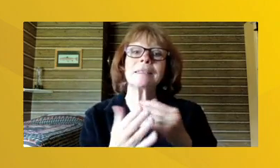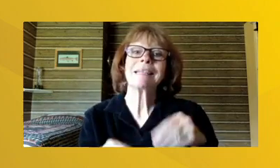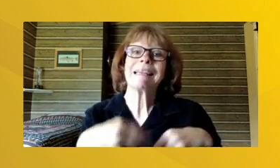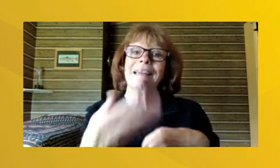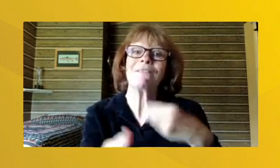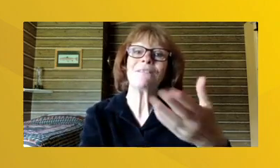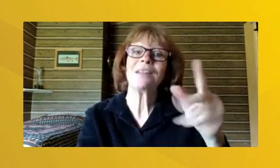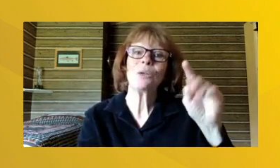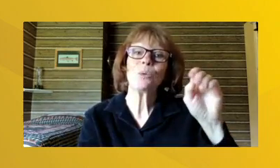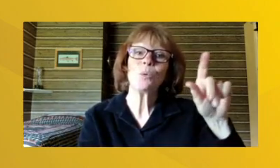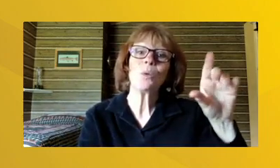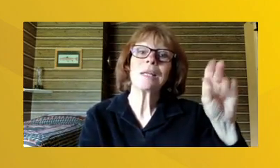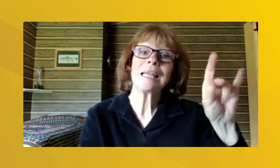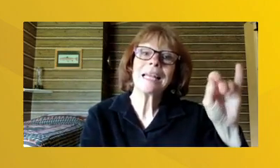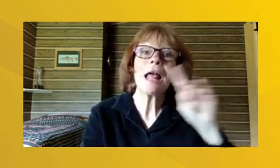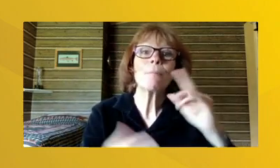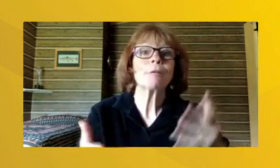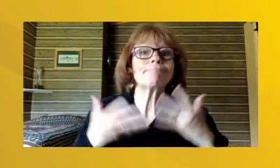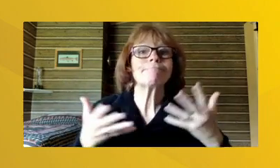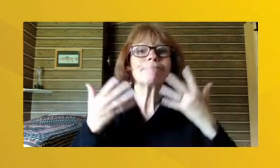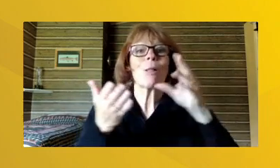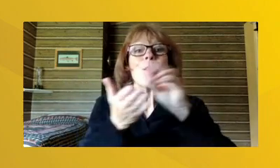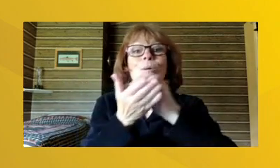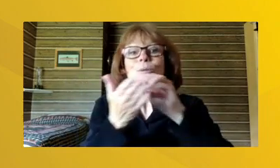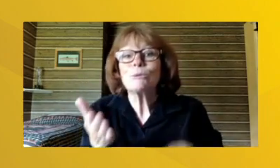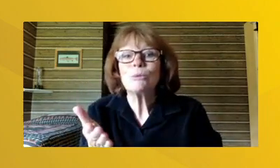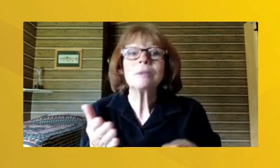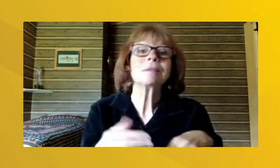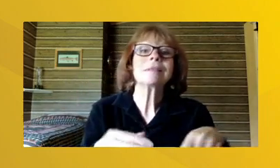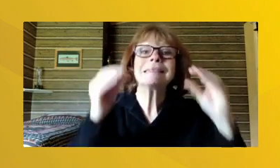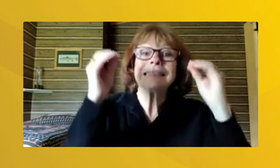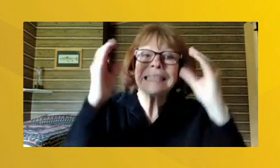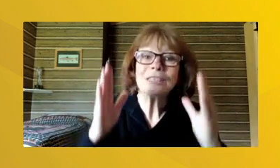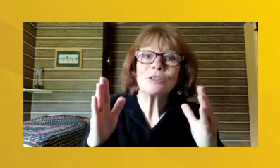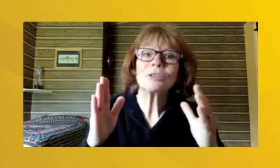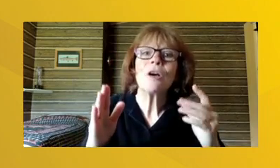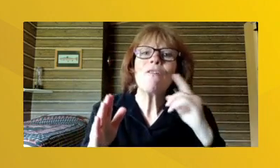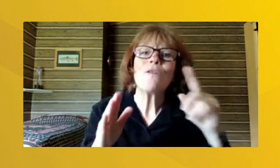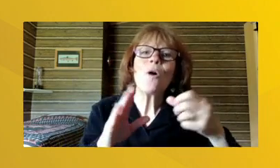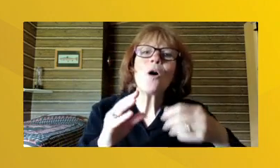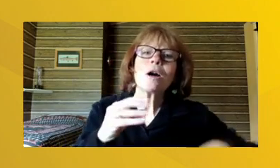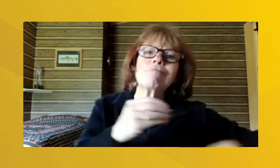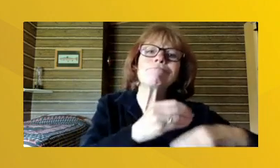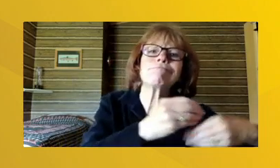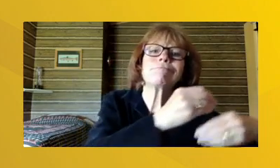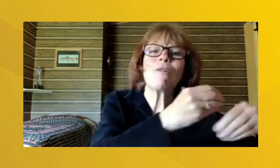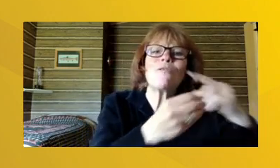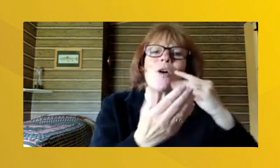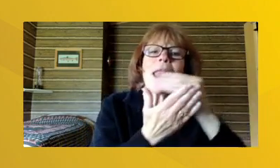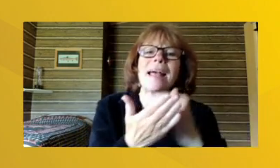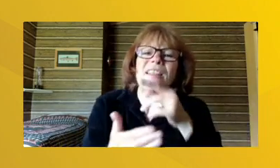and teachers by supporting lessons and topics that they're already doing and demonstrating strategies and tools that they can use.